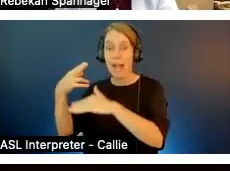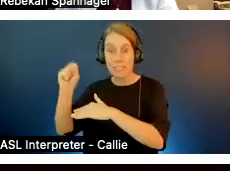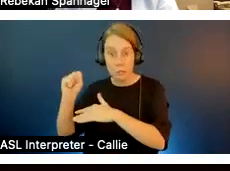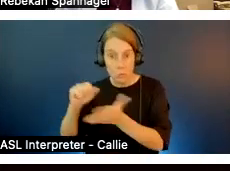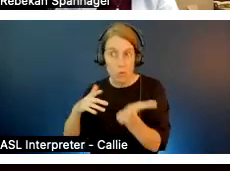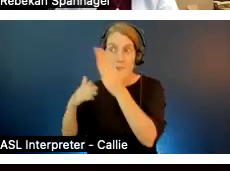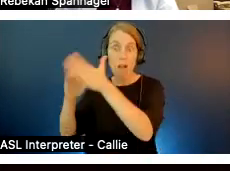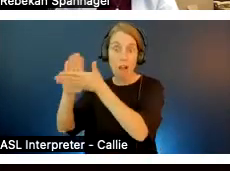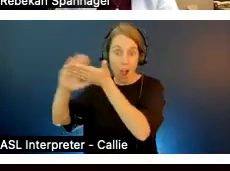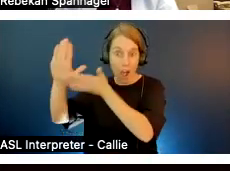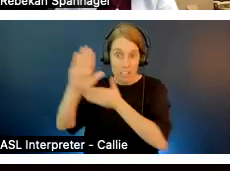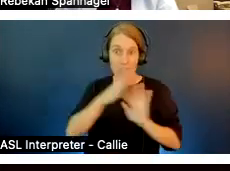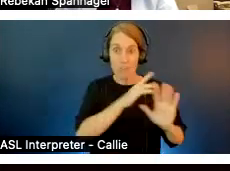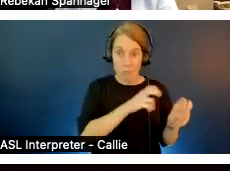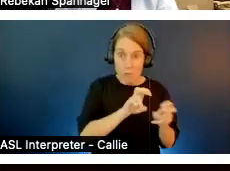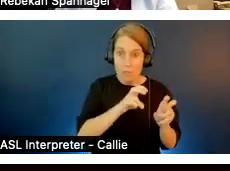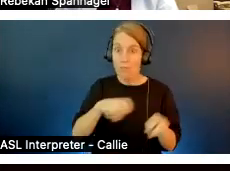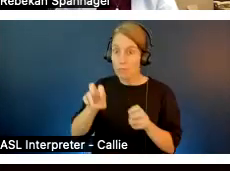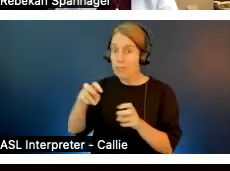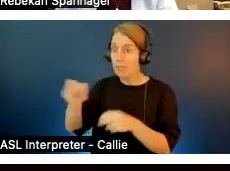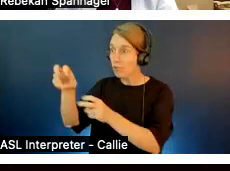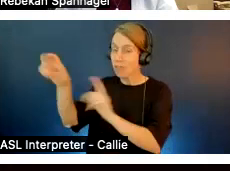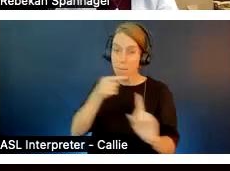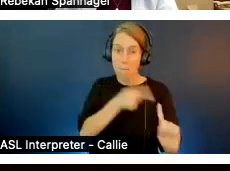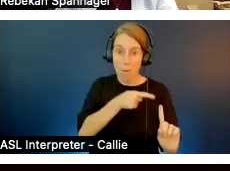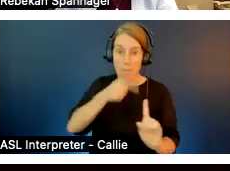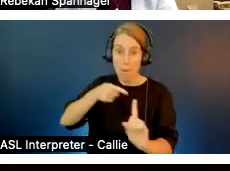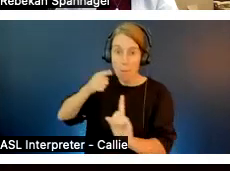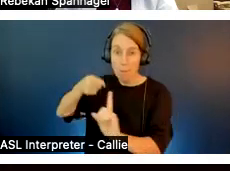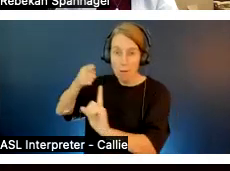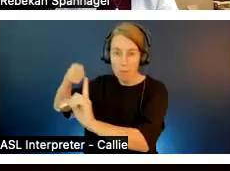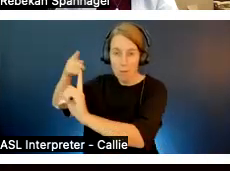paths are those are milestones educational milestones so there are different questions